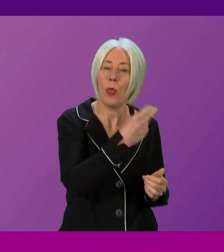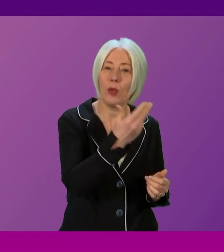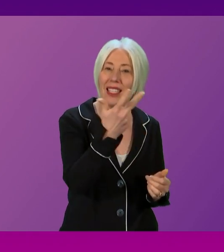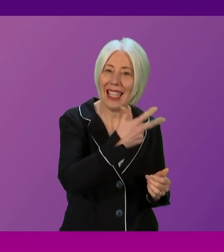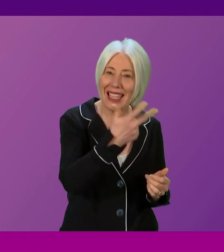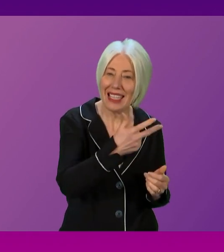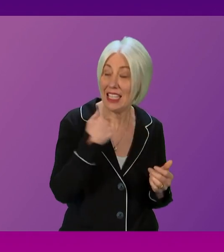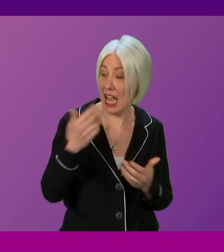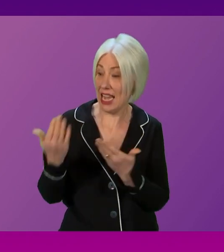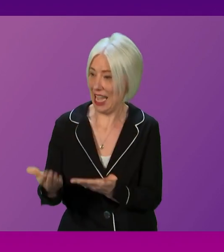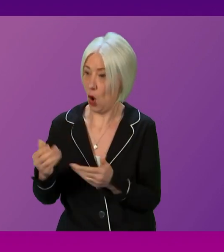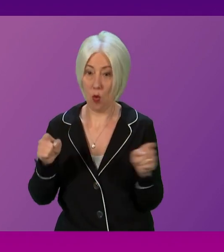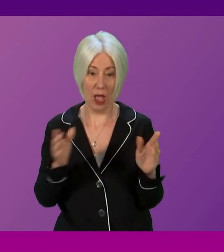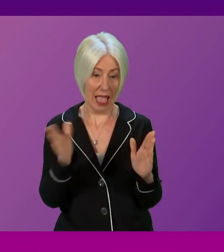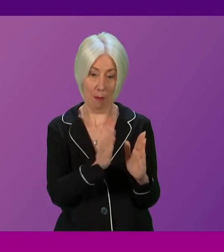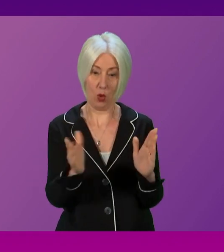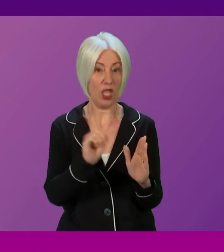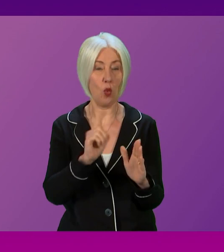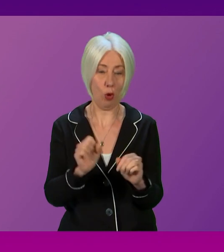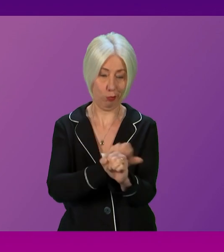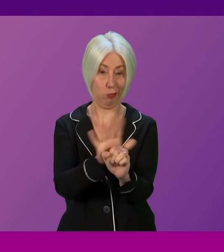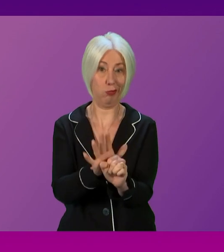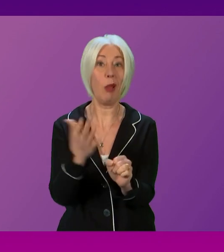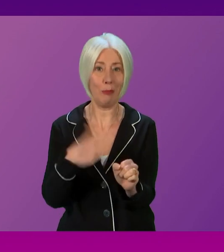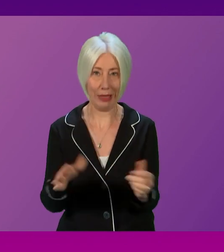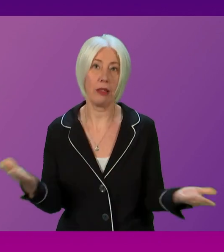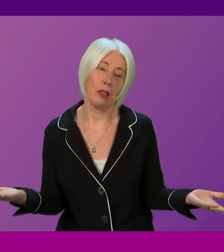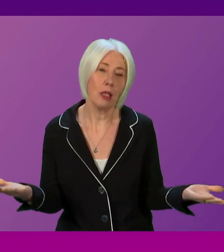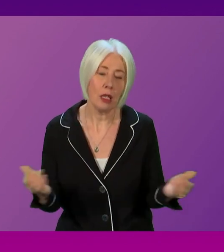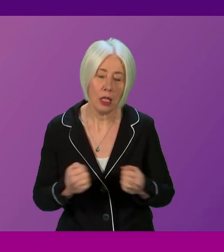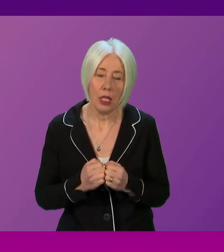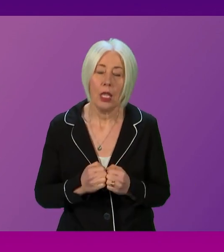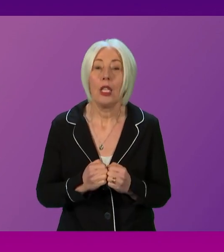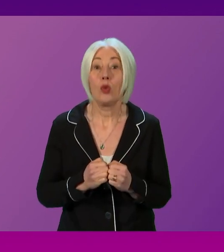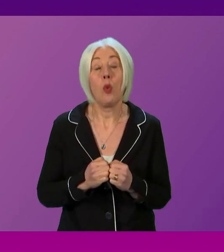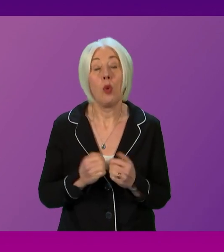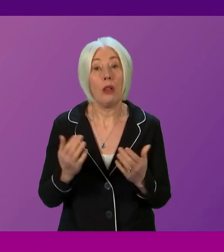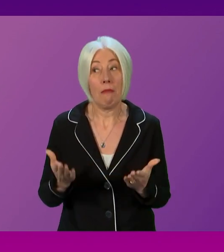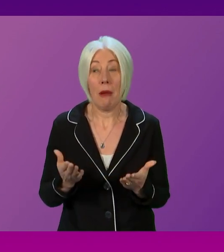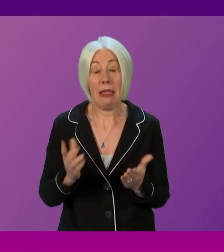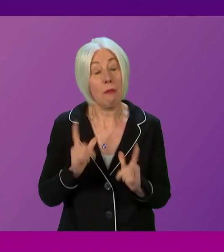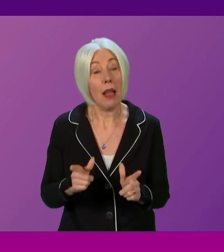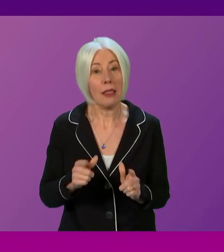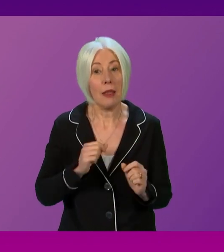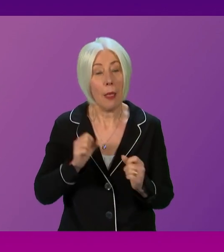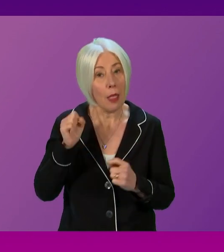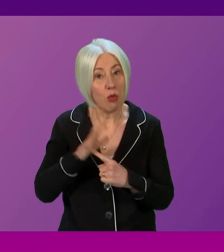that we have been dealing with in the intervening period. That said, it remains the priority to